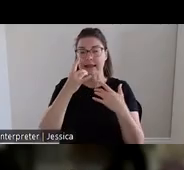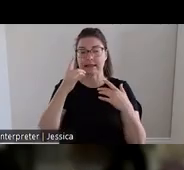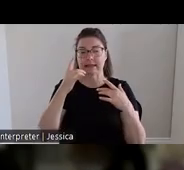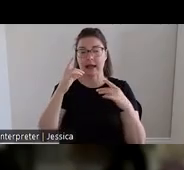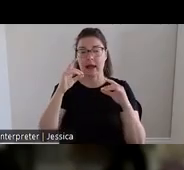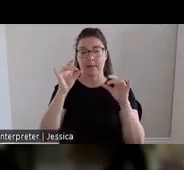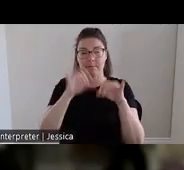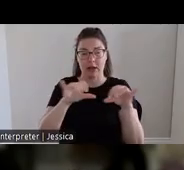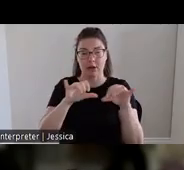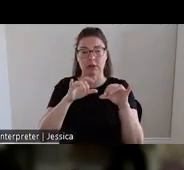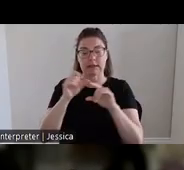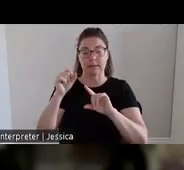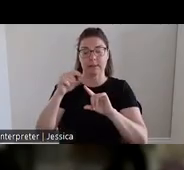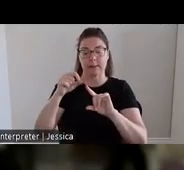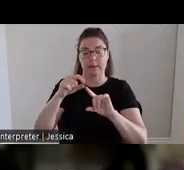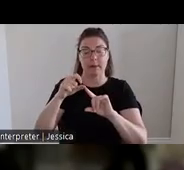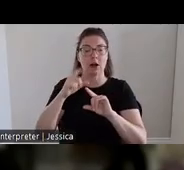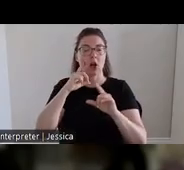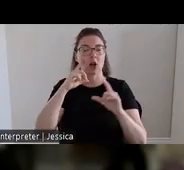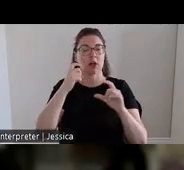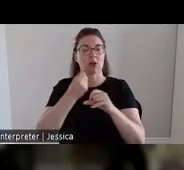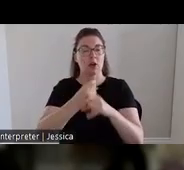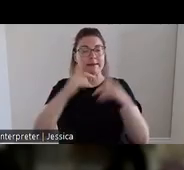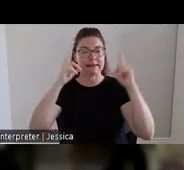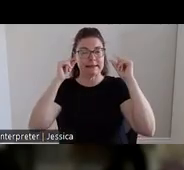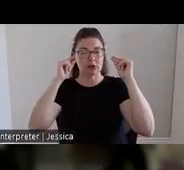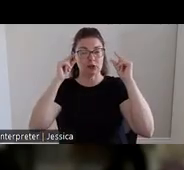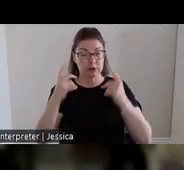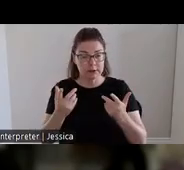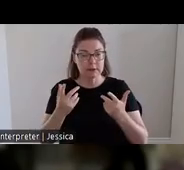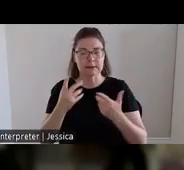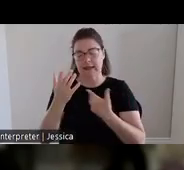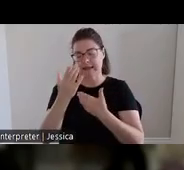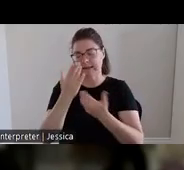light-sensitive epilepsy and there are also some other hazards as well and those need to be very